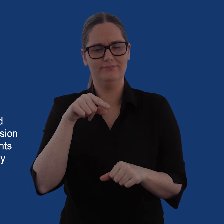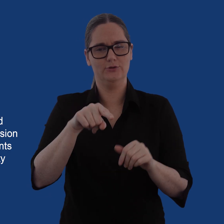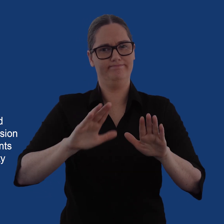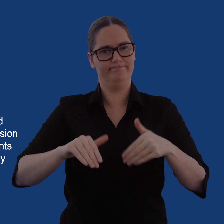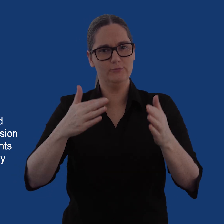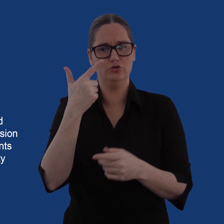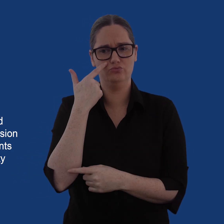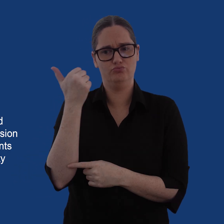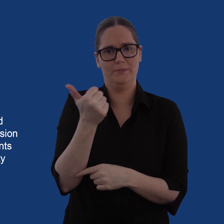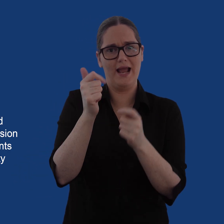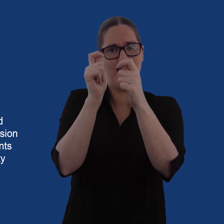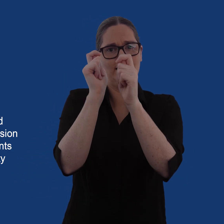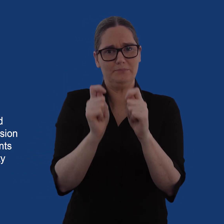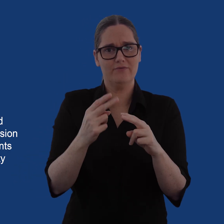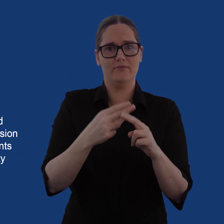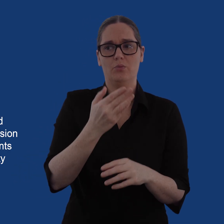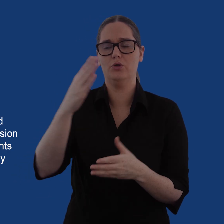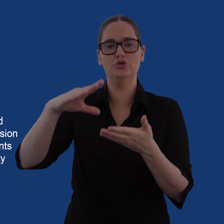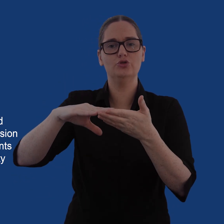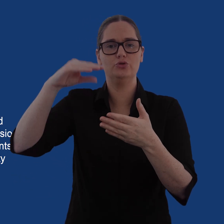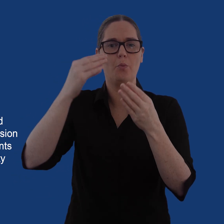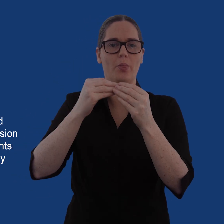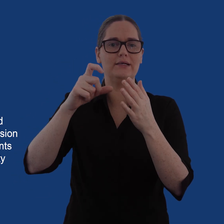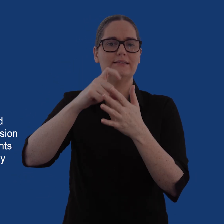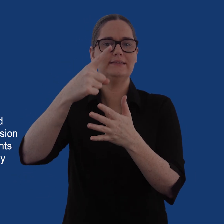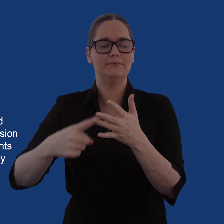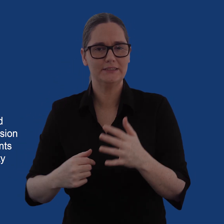on providing reasonable adjustments to students with disability.